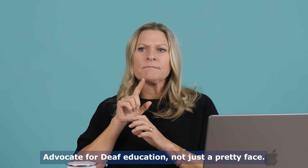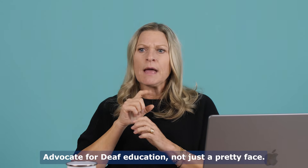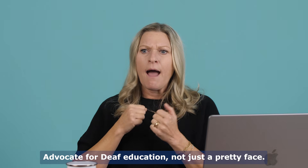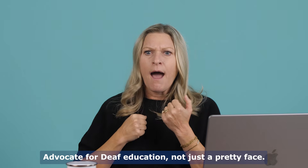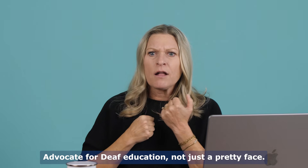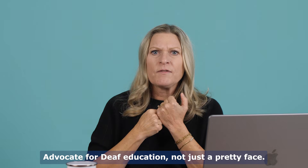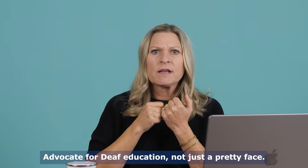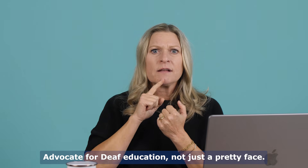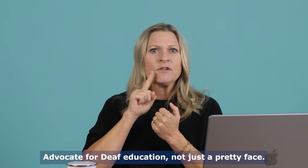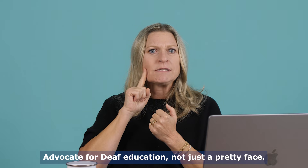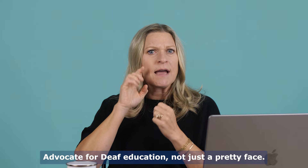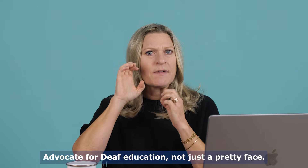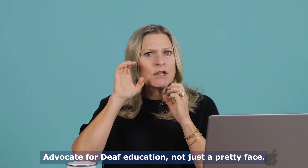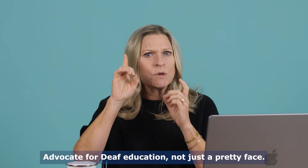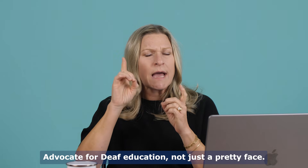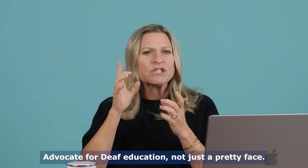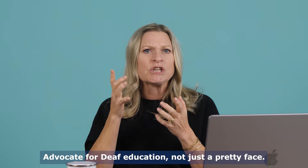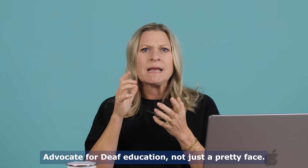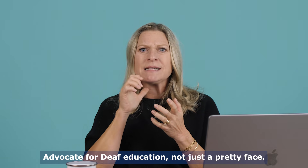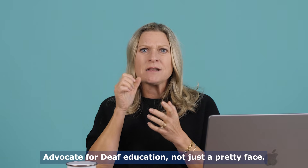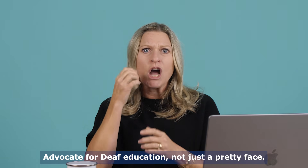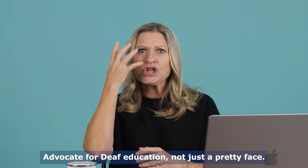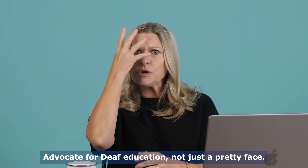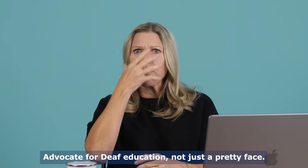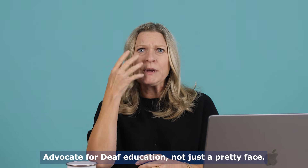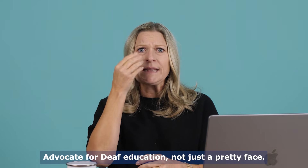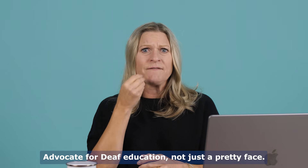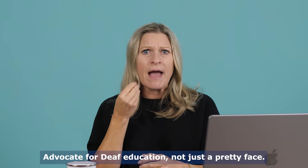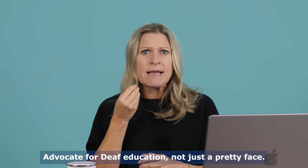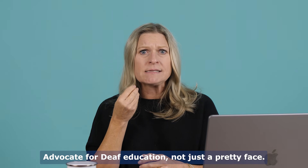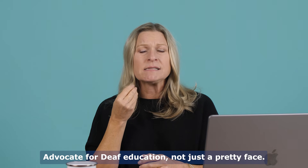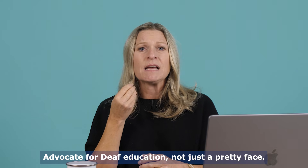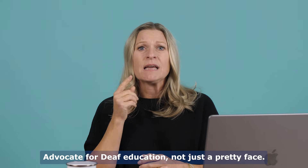Advocate for Deaf education, not just a pretty face.